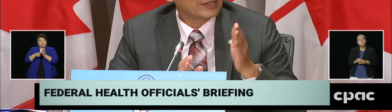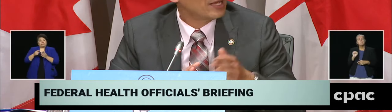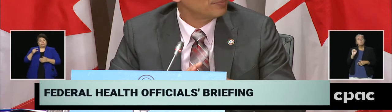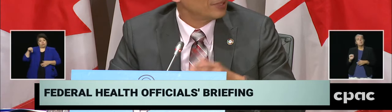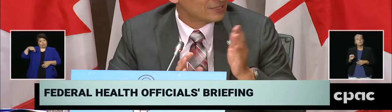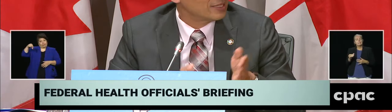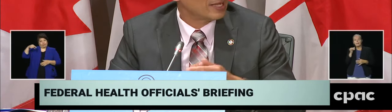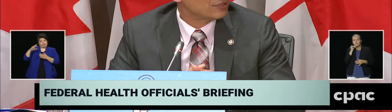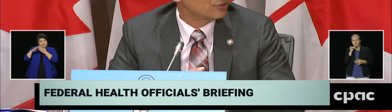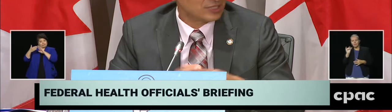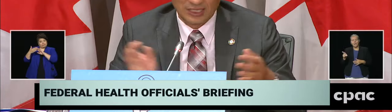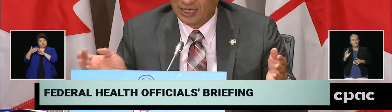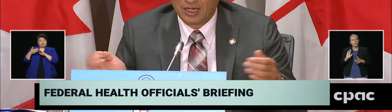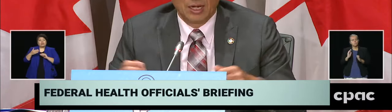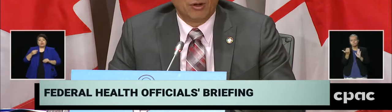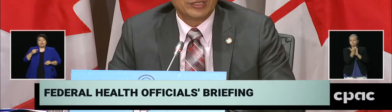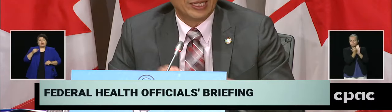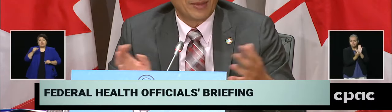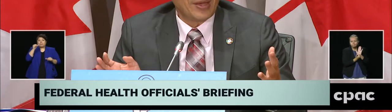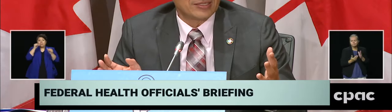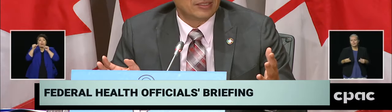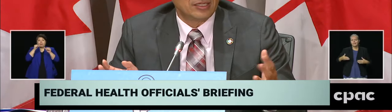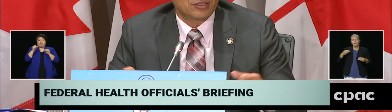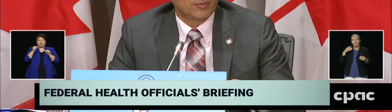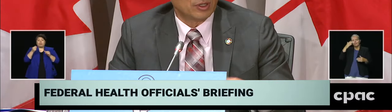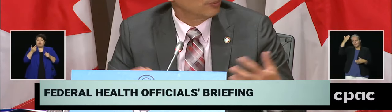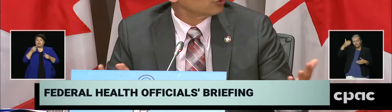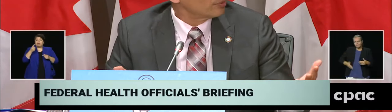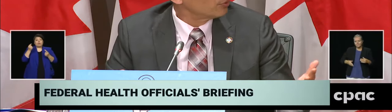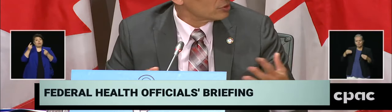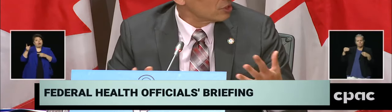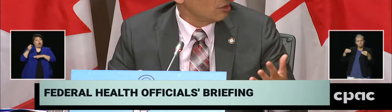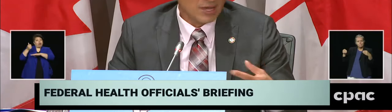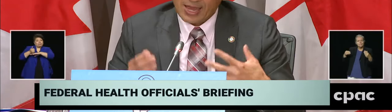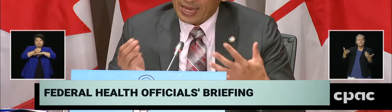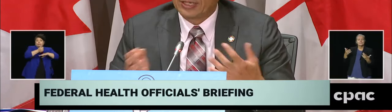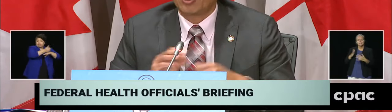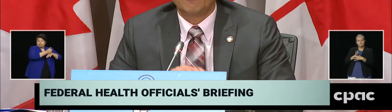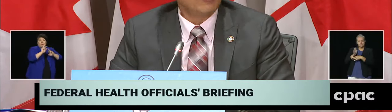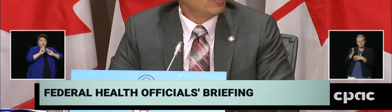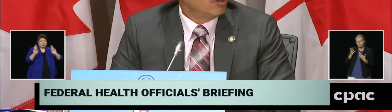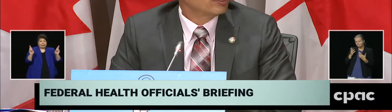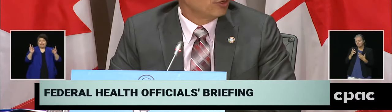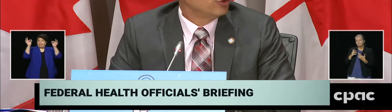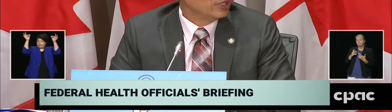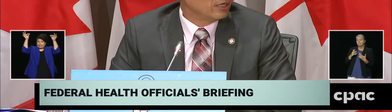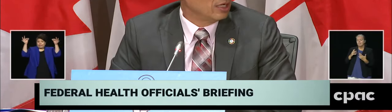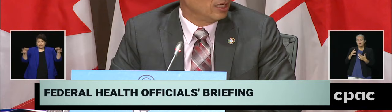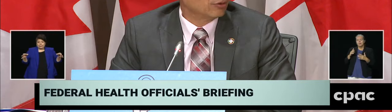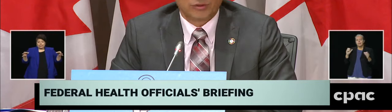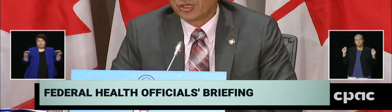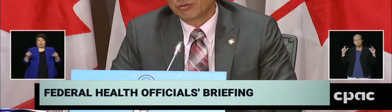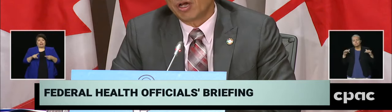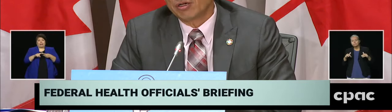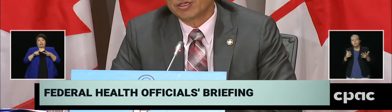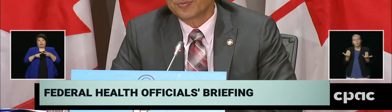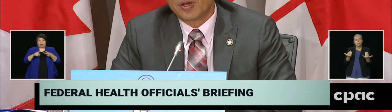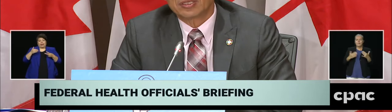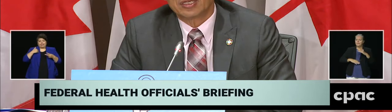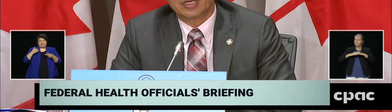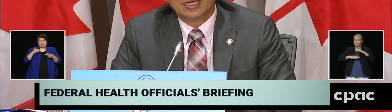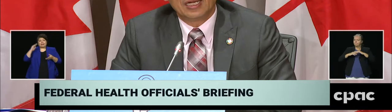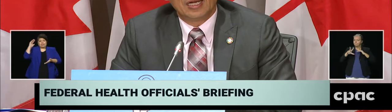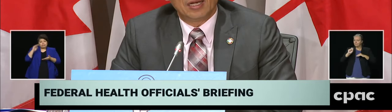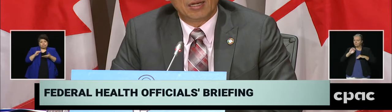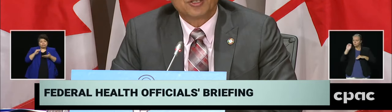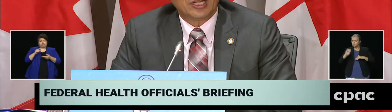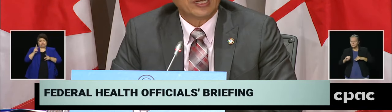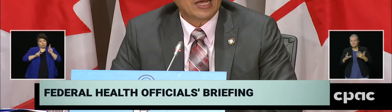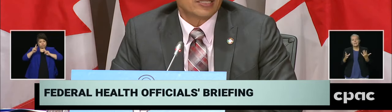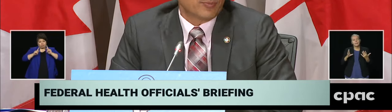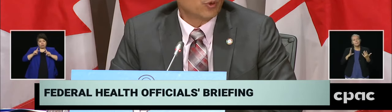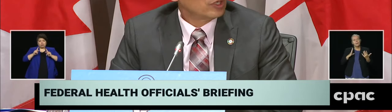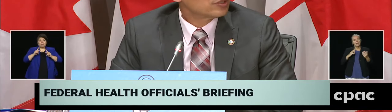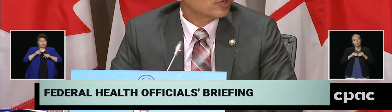THE CITY OF QUEBEC, BAR OWNERS